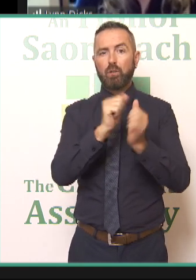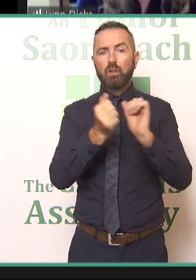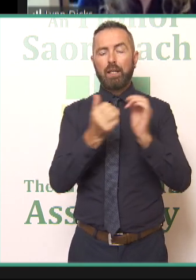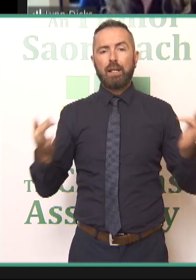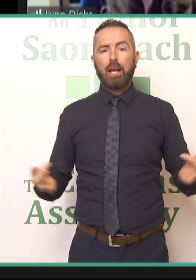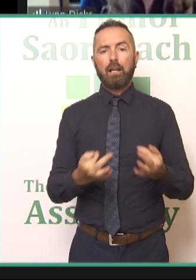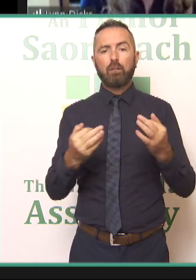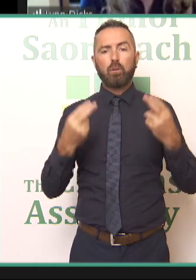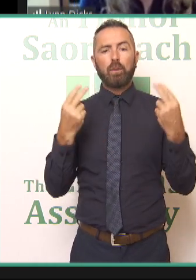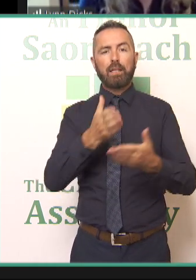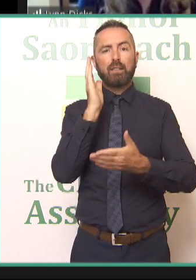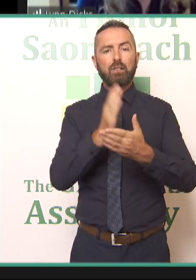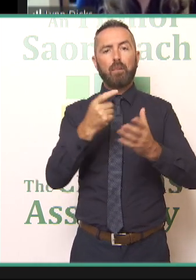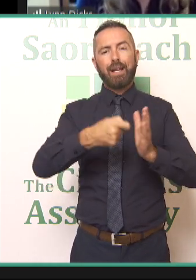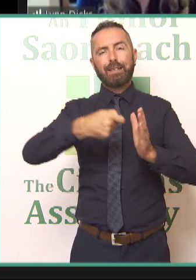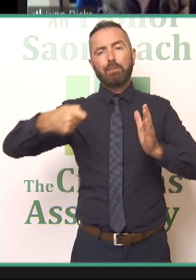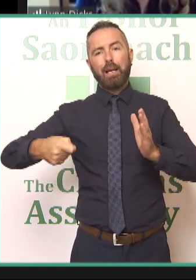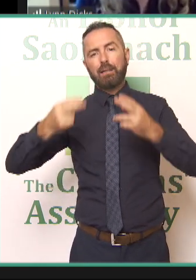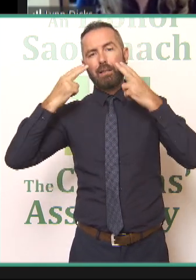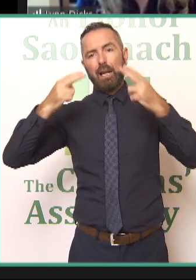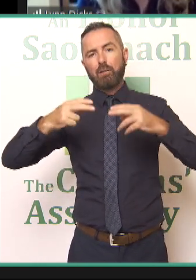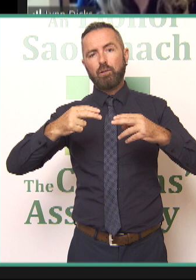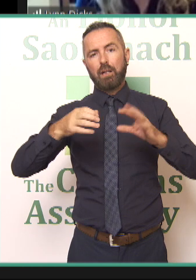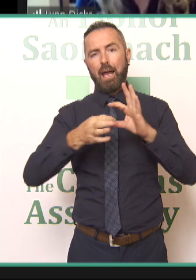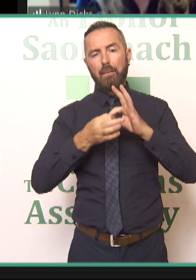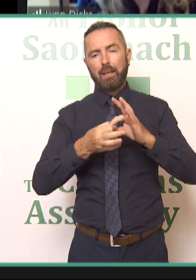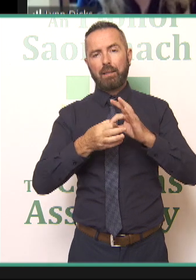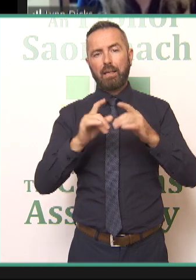is to stop it from expanding International habitats to farm on the smallest possible